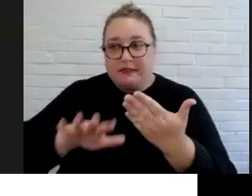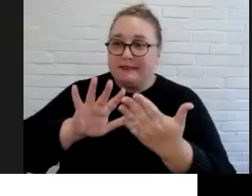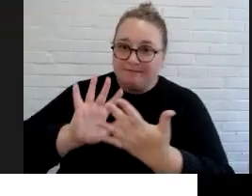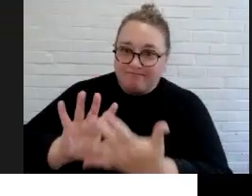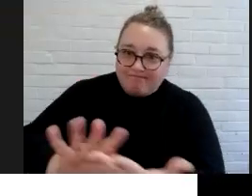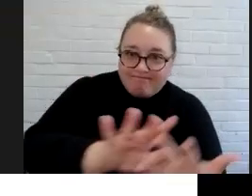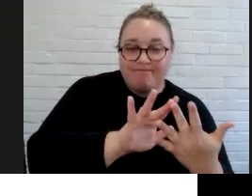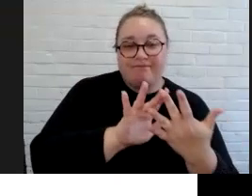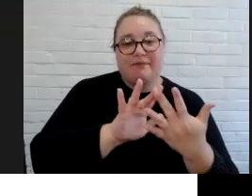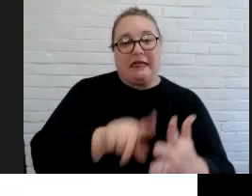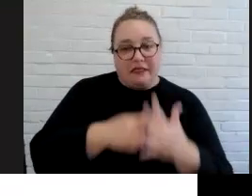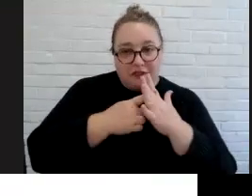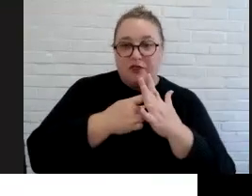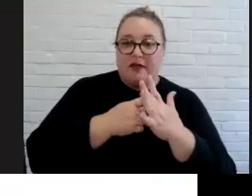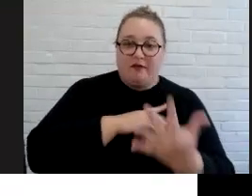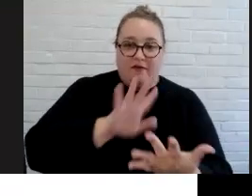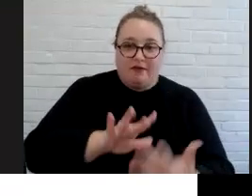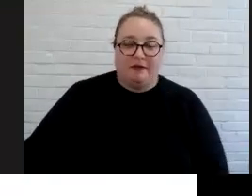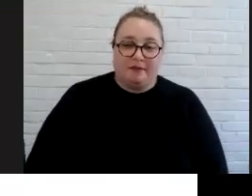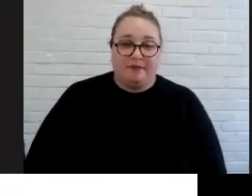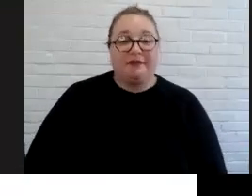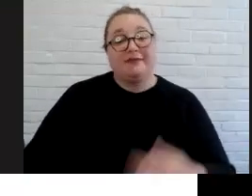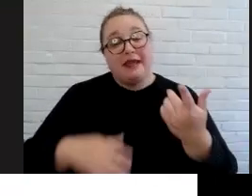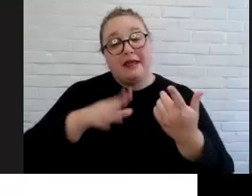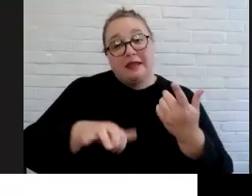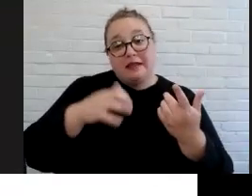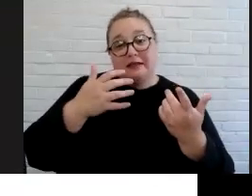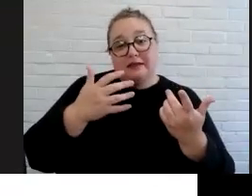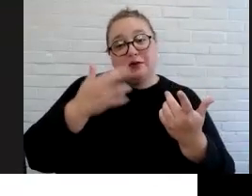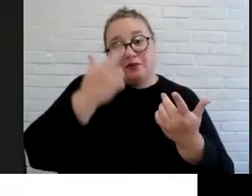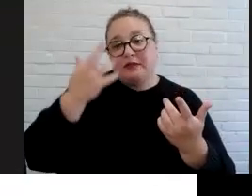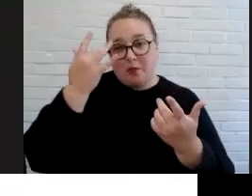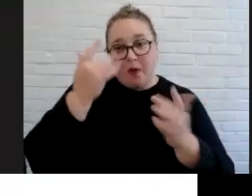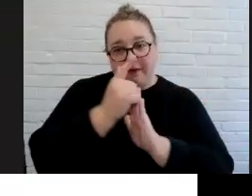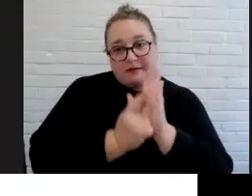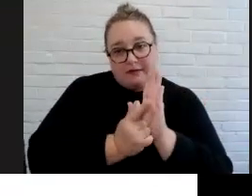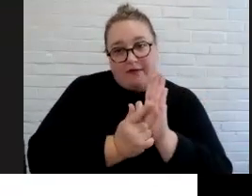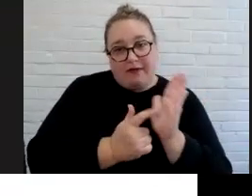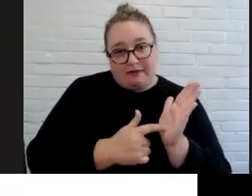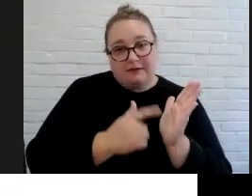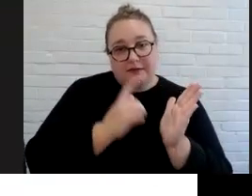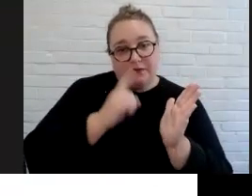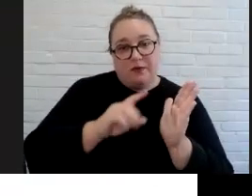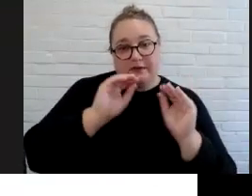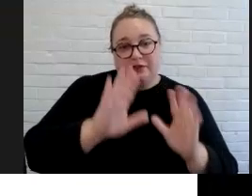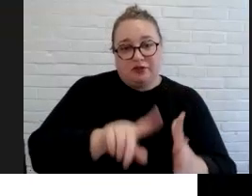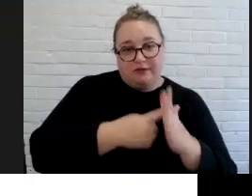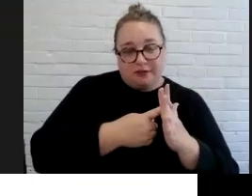And there's a reason that it's the law. It's the most effective, best practices. And then, I think,